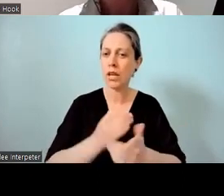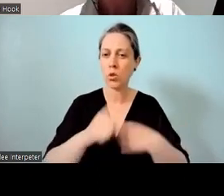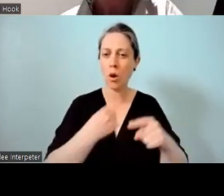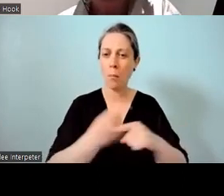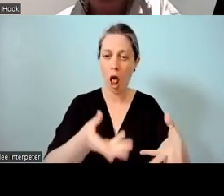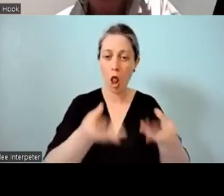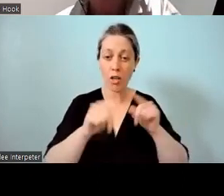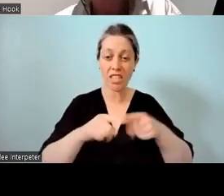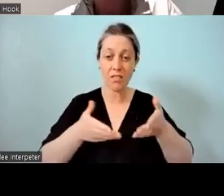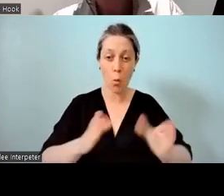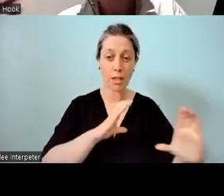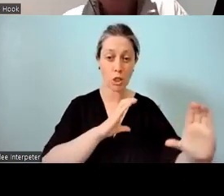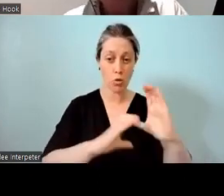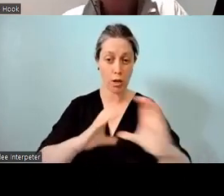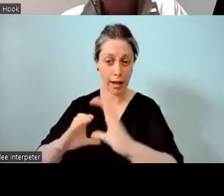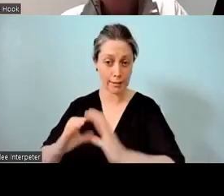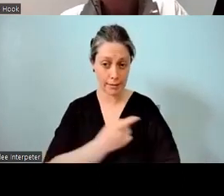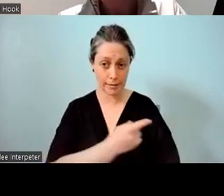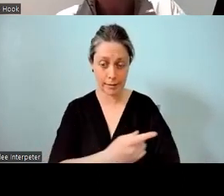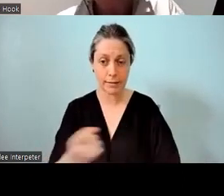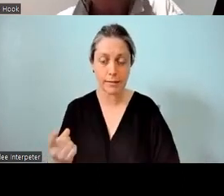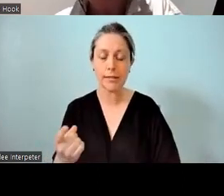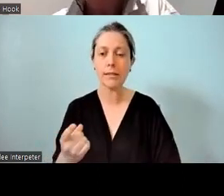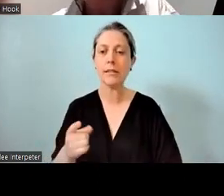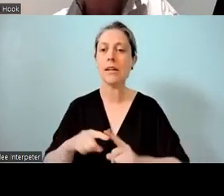the different ways that learners will,